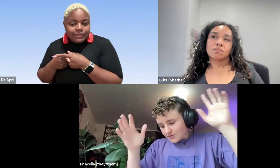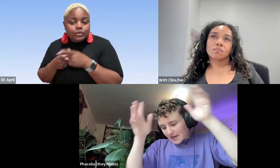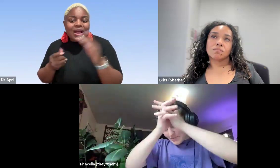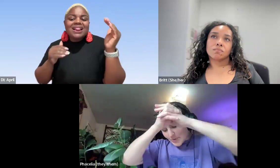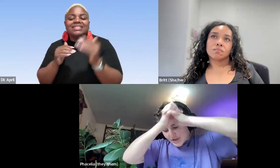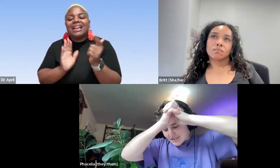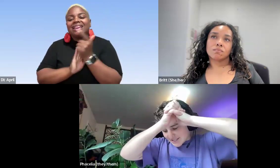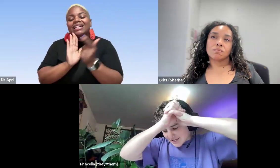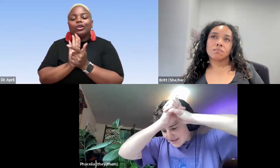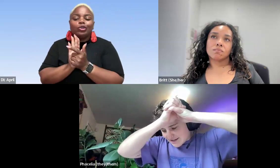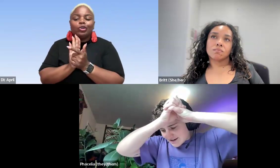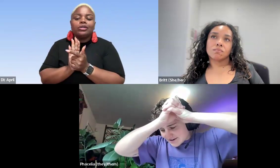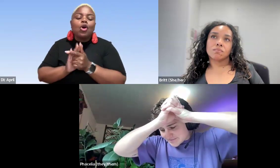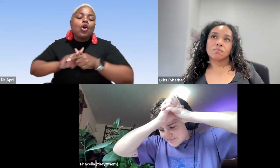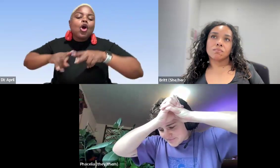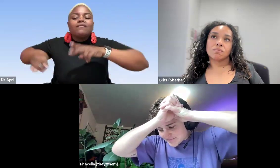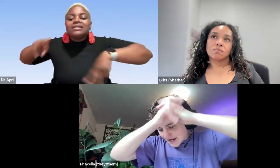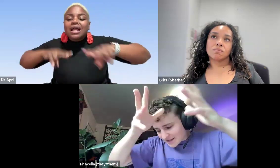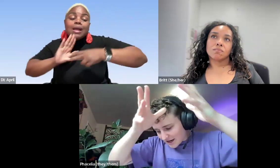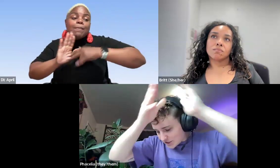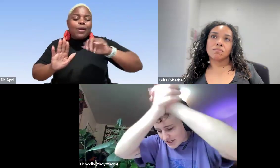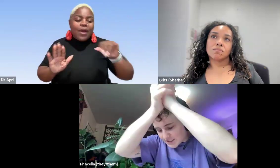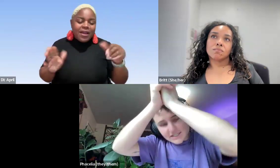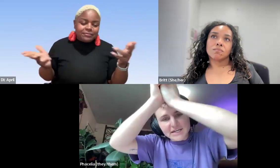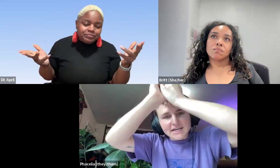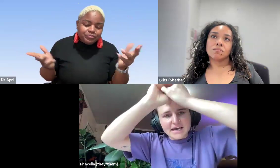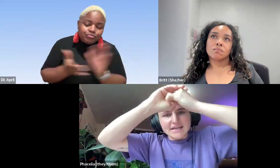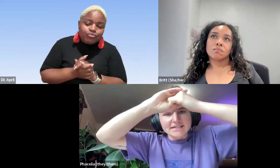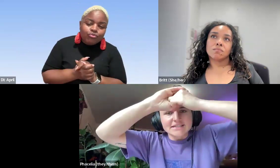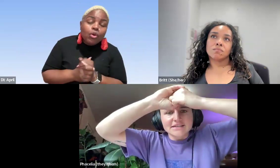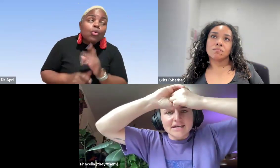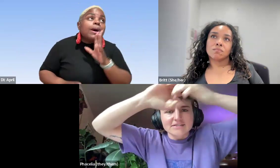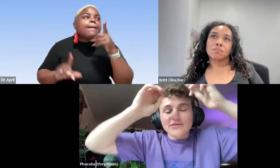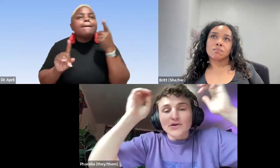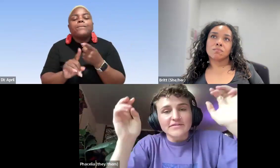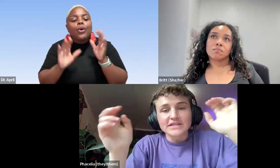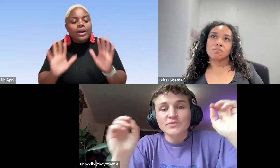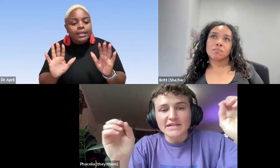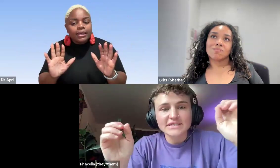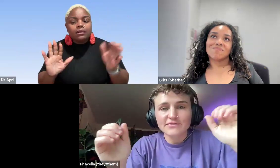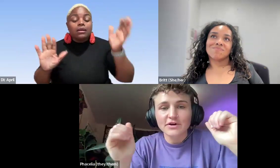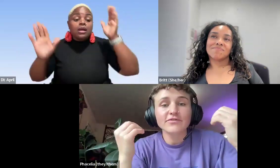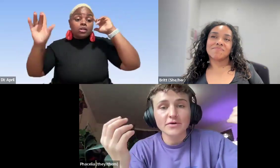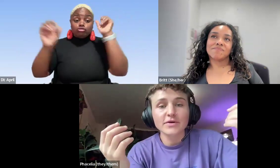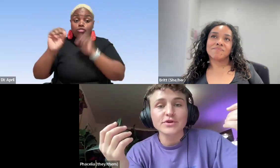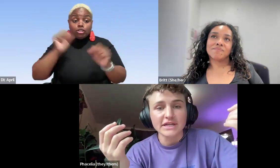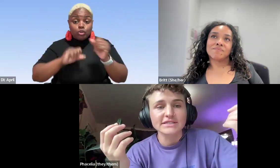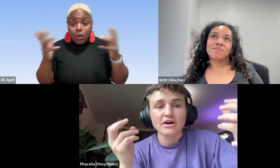So, that's my point, is that, um, yeah, care strategy is, is full of these risks for, for communities